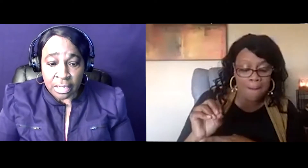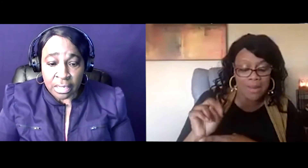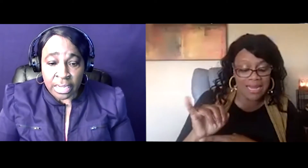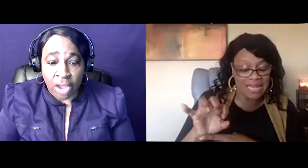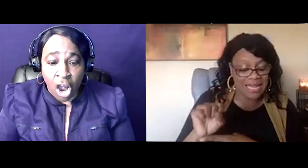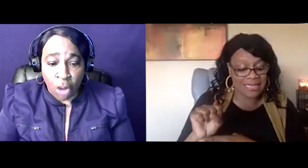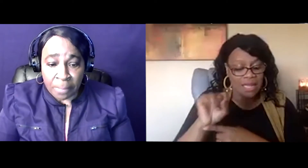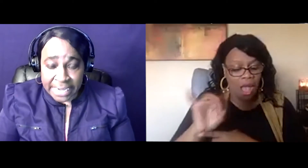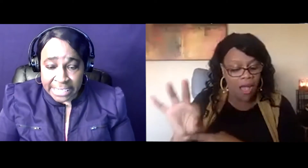in harmony